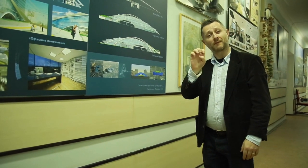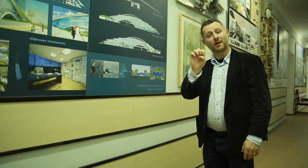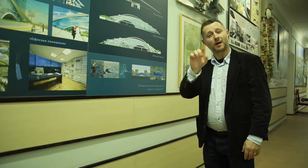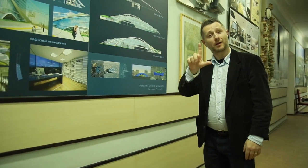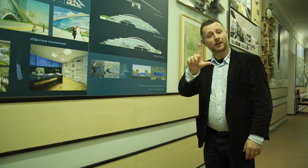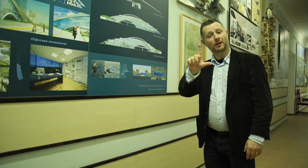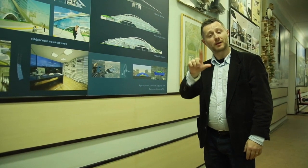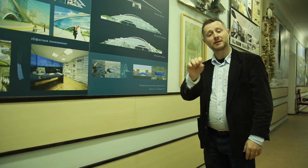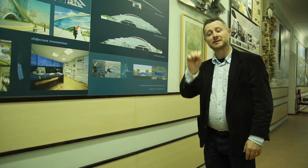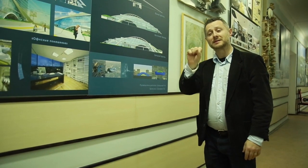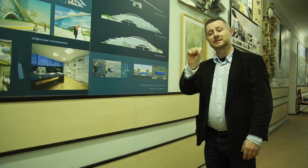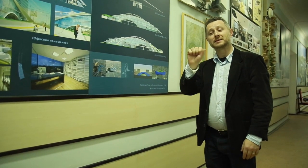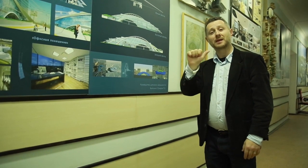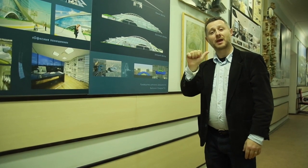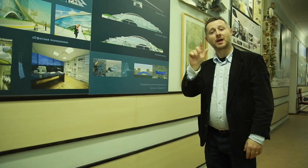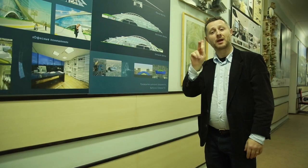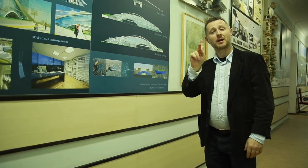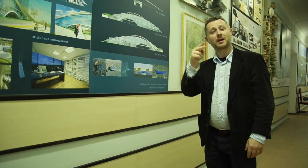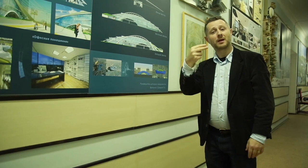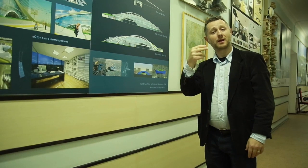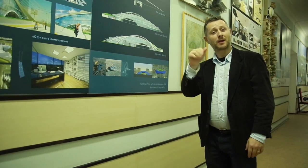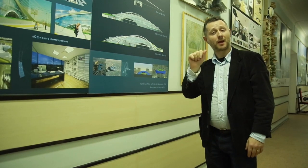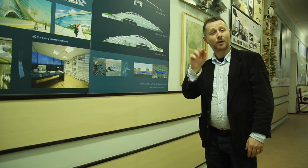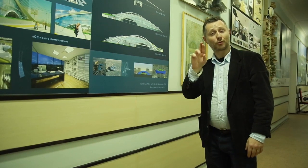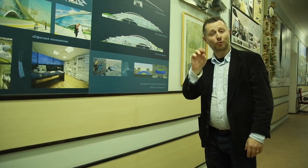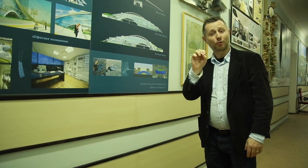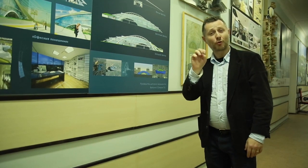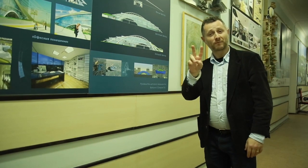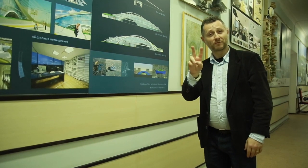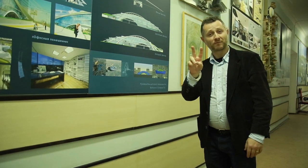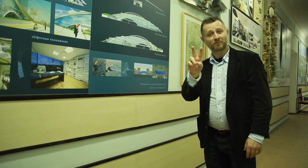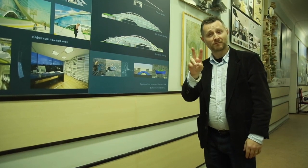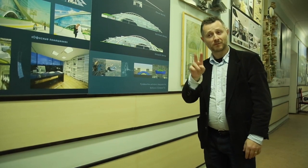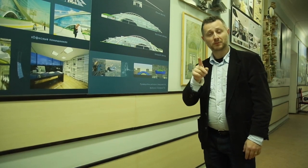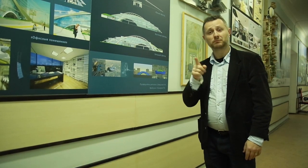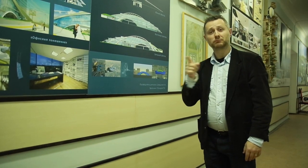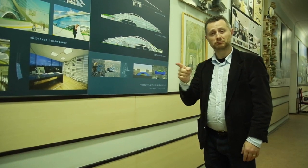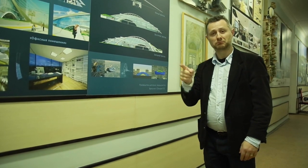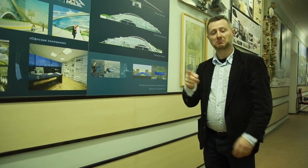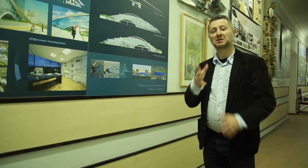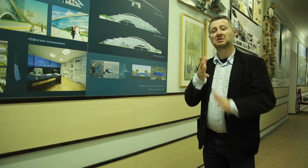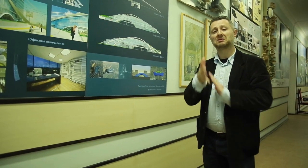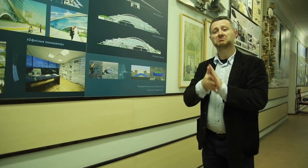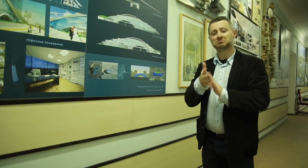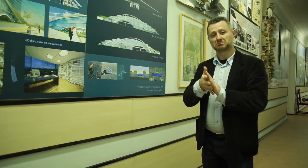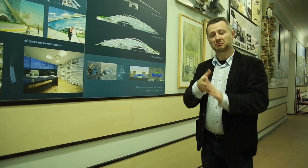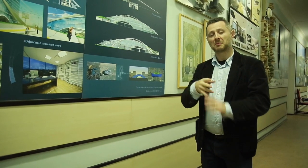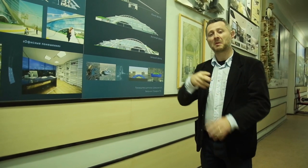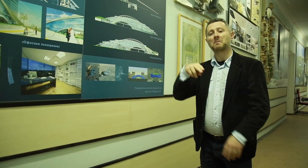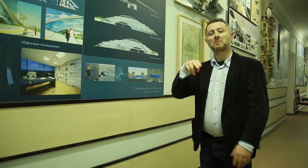in Russian fingerspelling) I am amazed by these drawings. He focused on Moscow’s busy streets, subways